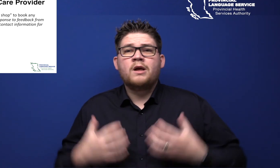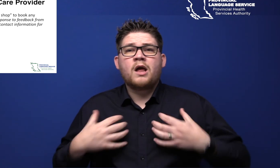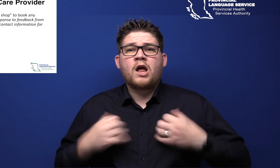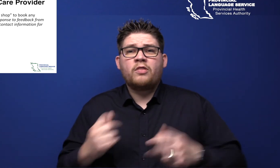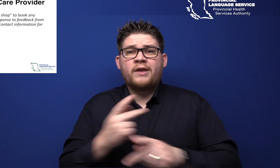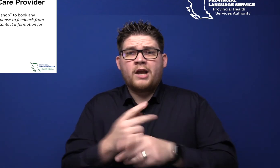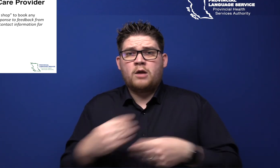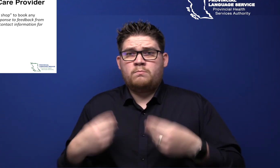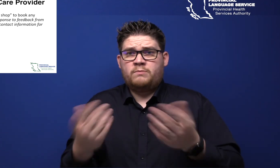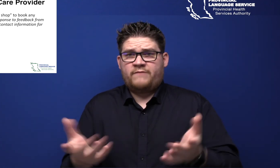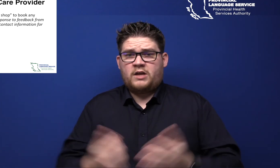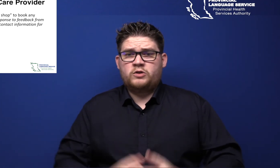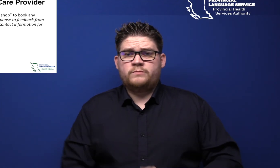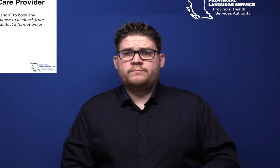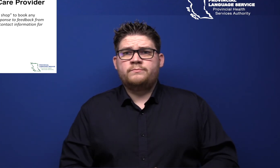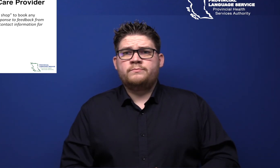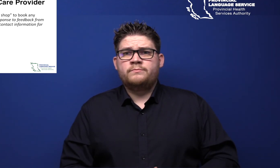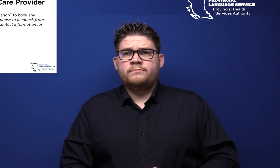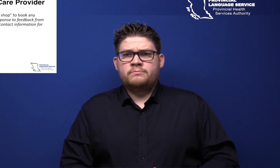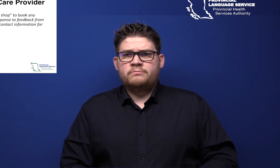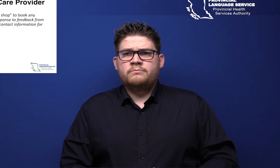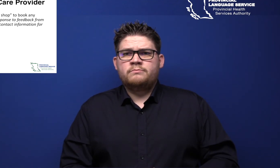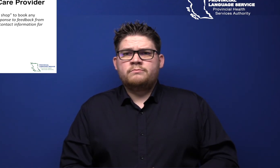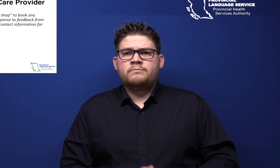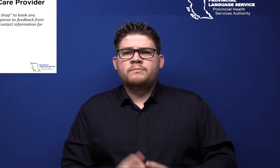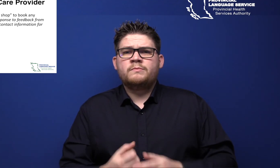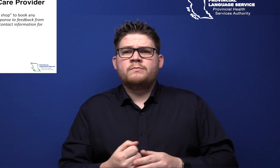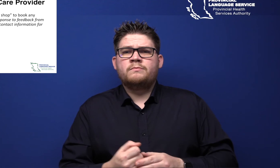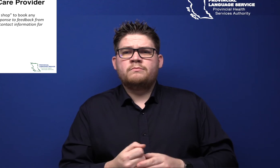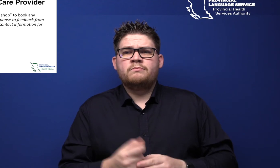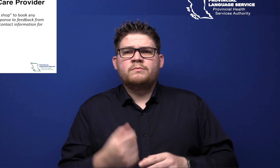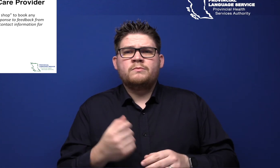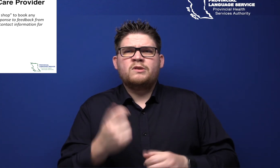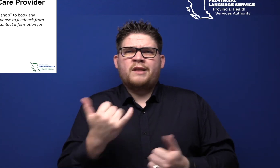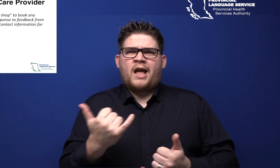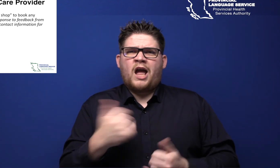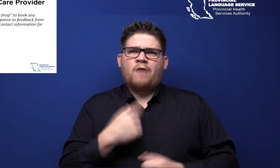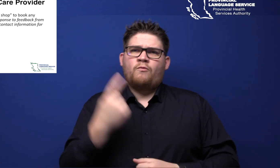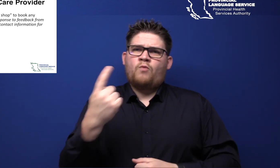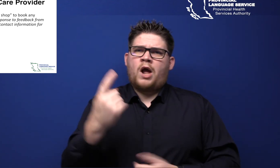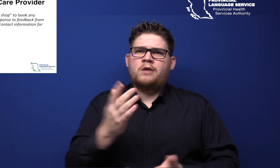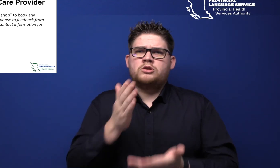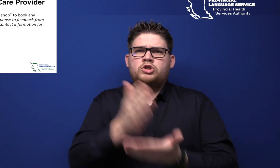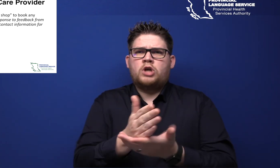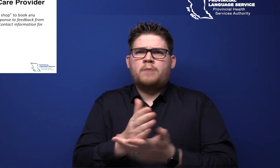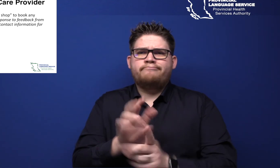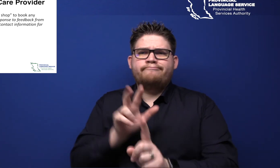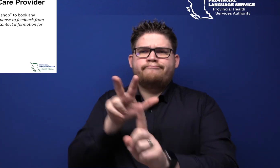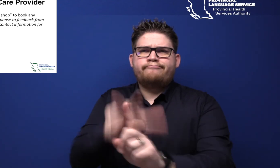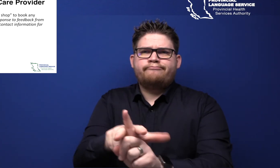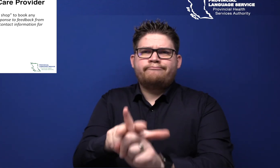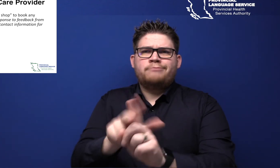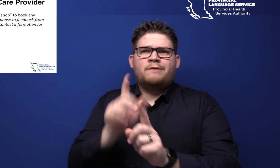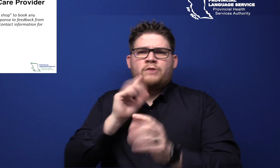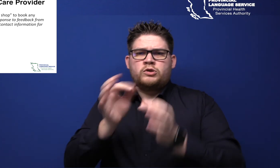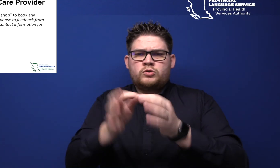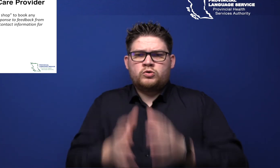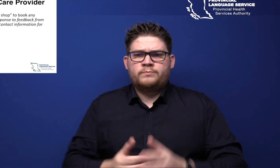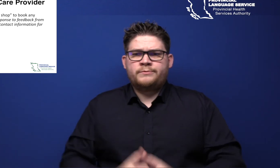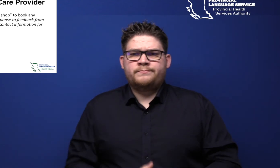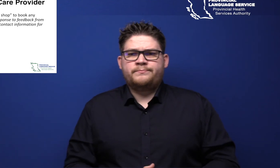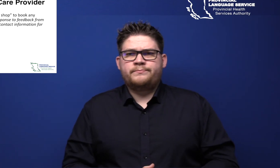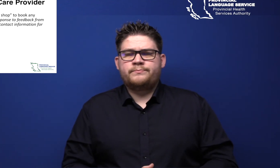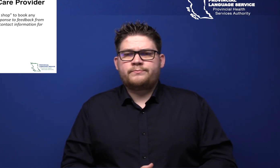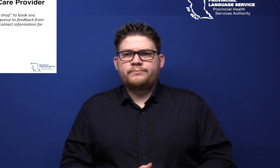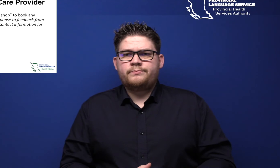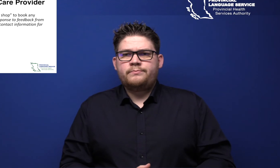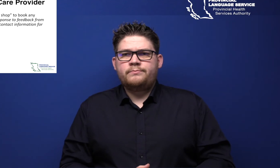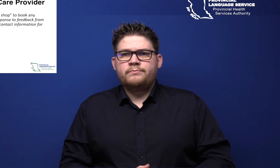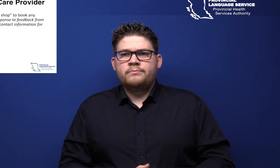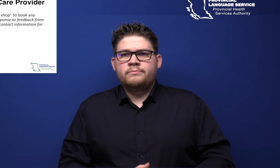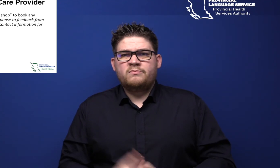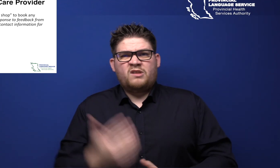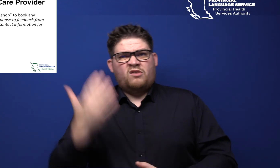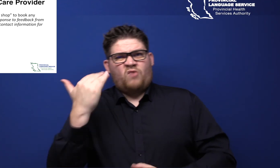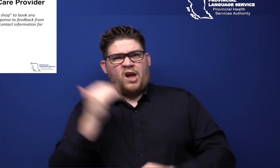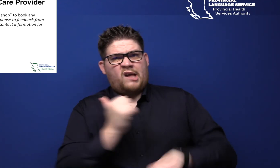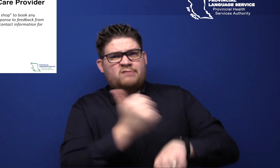THE SECOND OPTION IS FOR THE HEALTH CARE PROVIDER. WE NOW HAVE A ONE STOP SHOP FOR BOOKING INTERPRETER SERVICES, AND THAT WAS